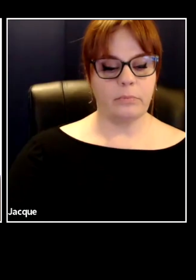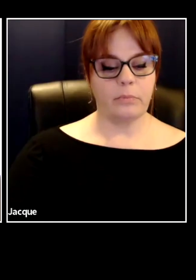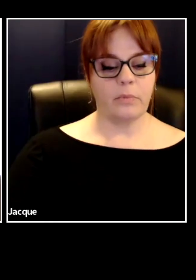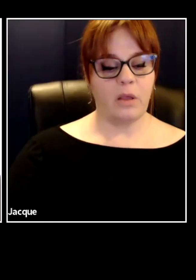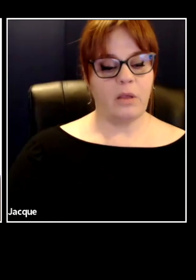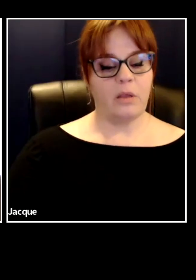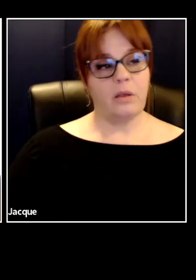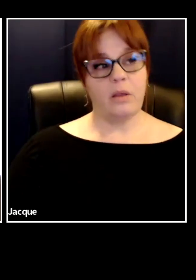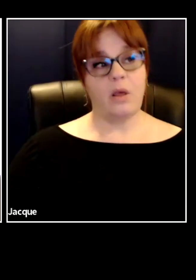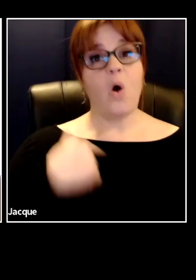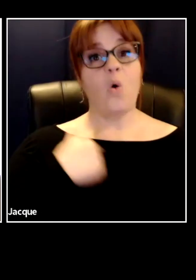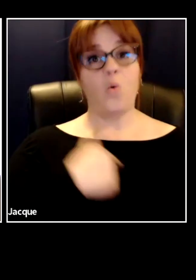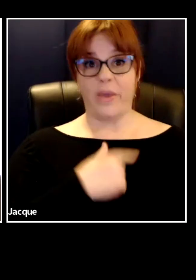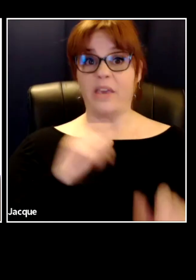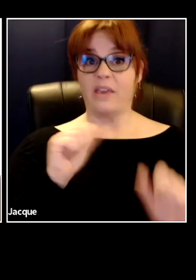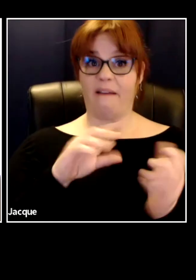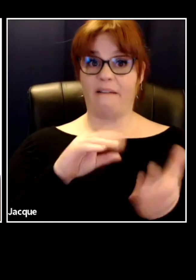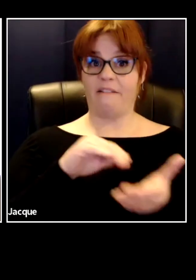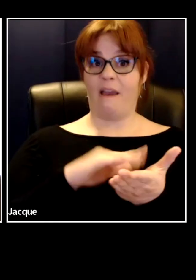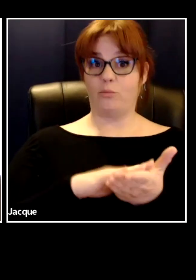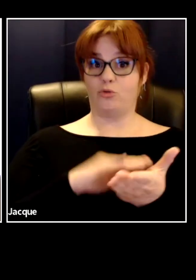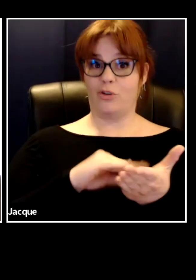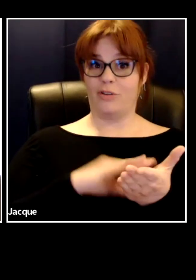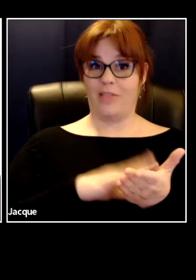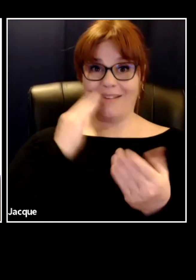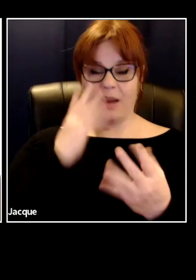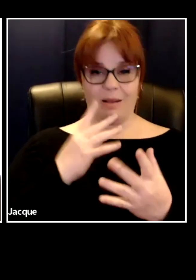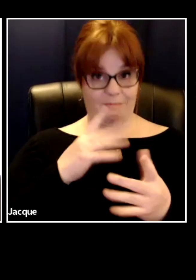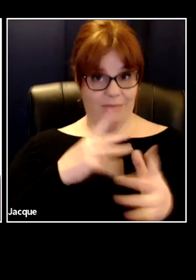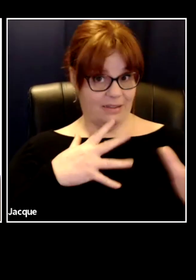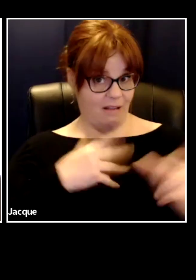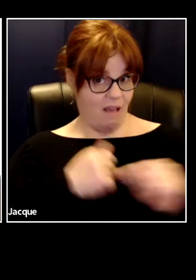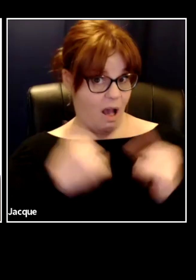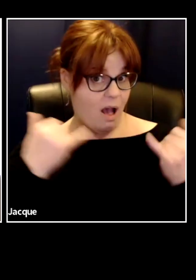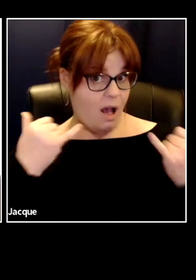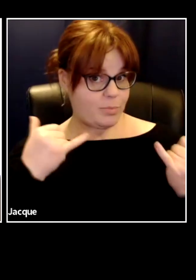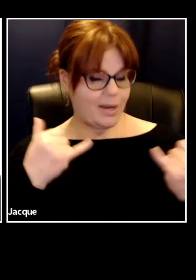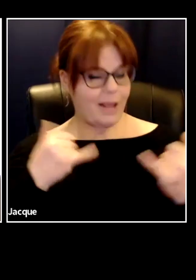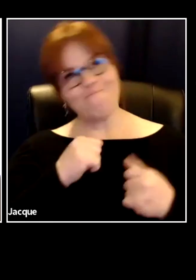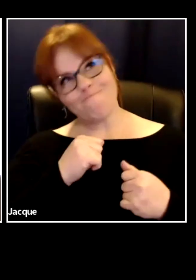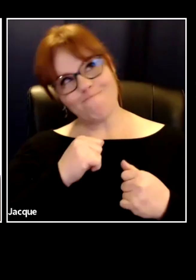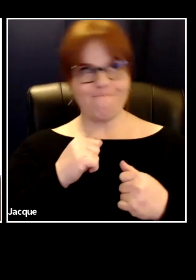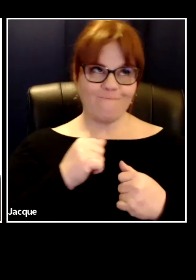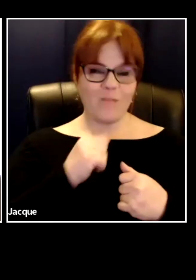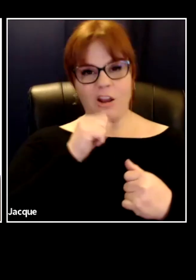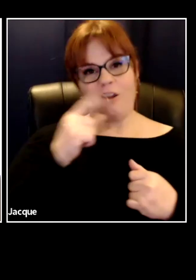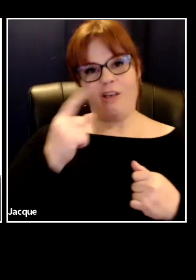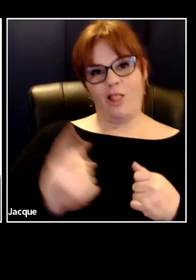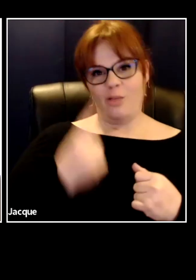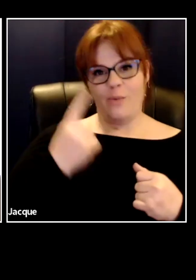that data up to date? Not always. Um but at least we have the ability to integrate that